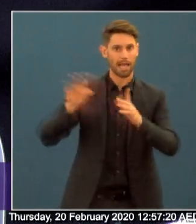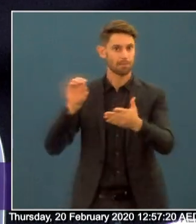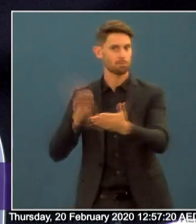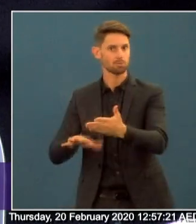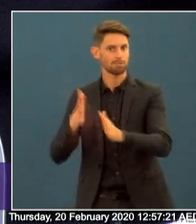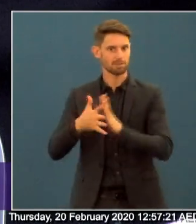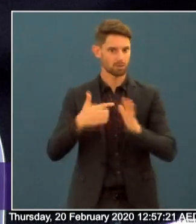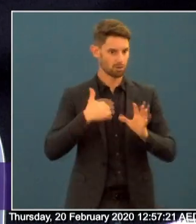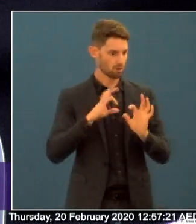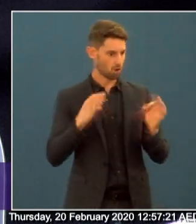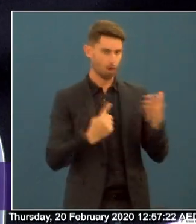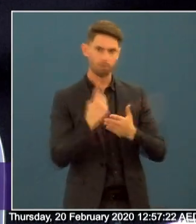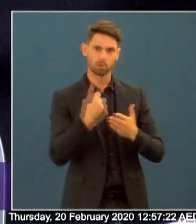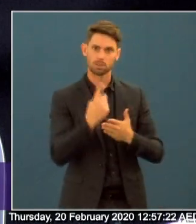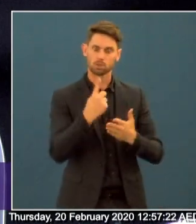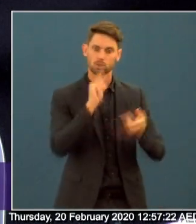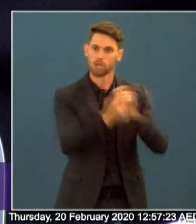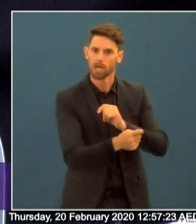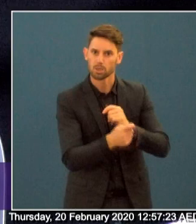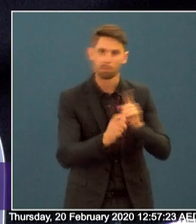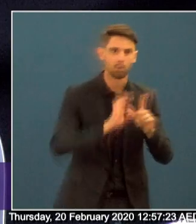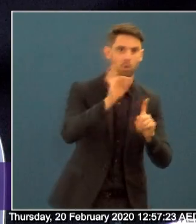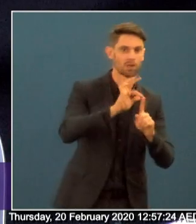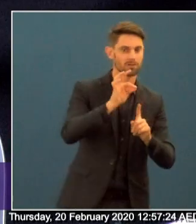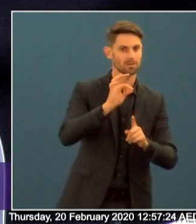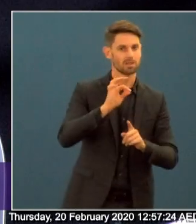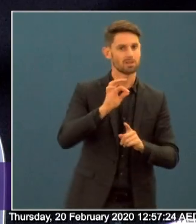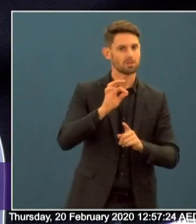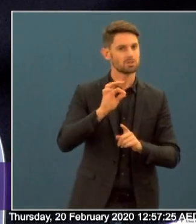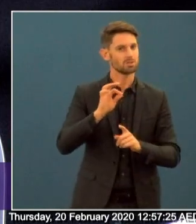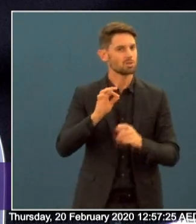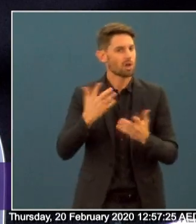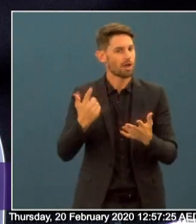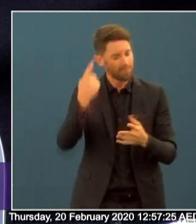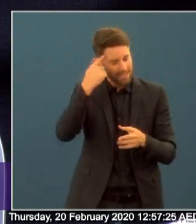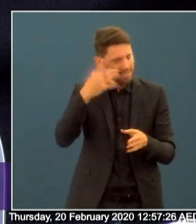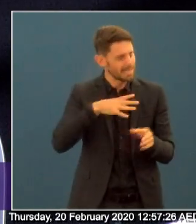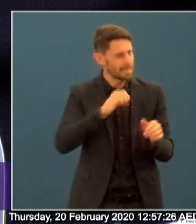progress an argument for recoding or a different way of coding these data,